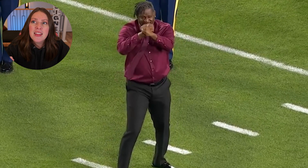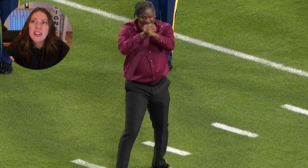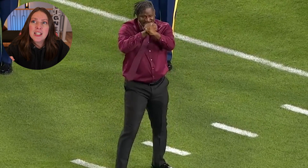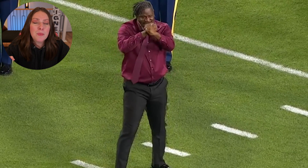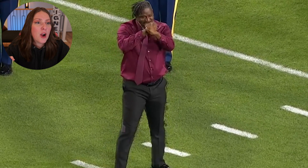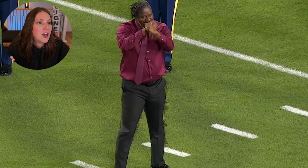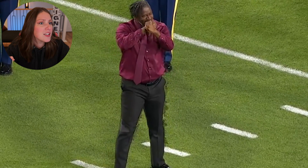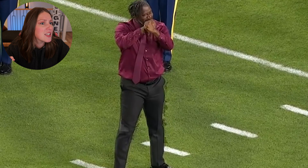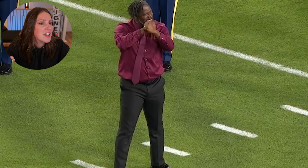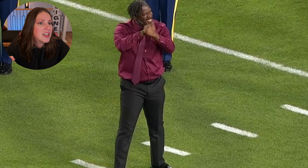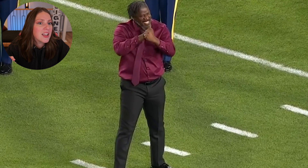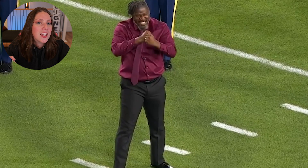This part